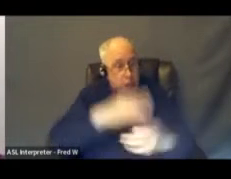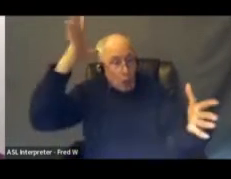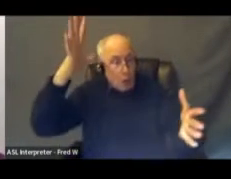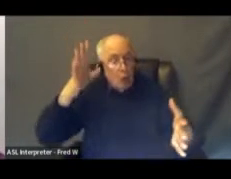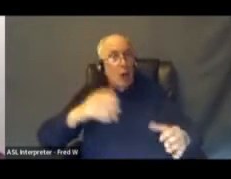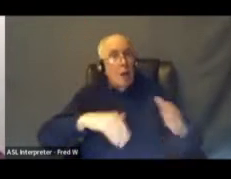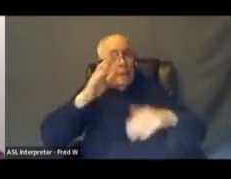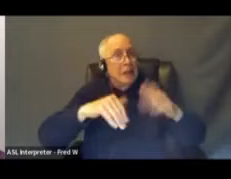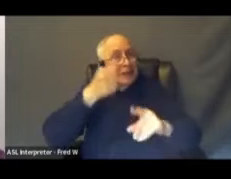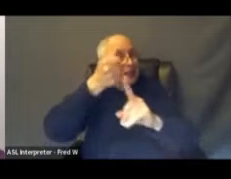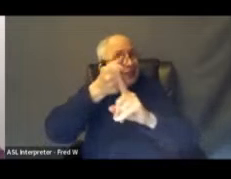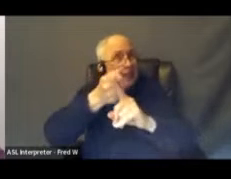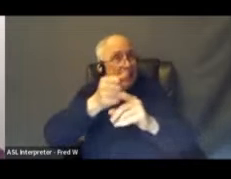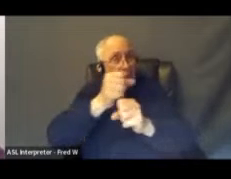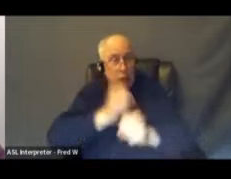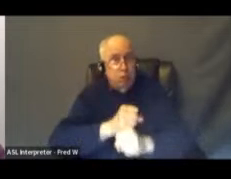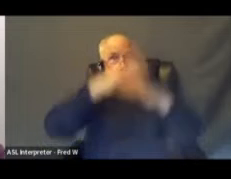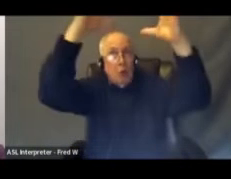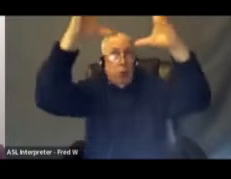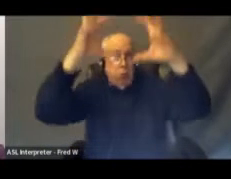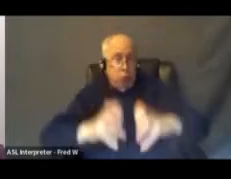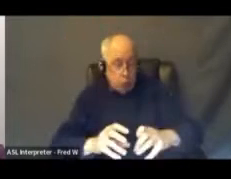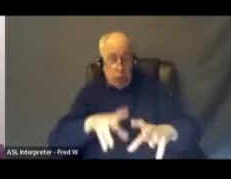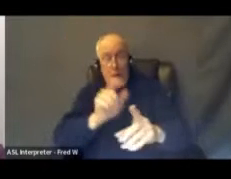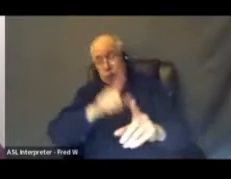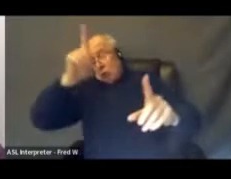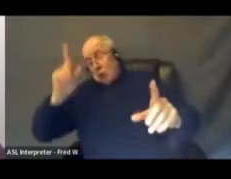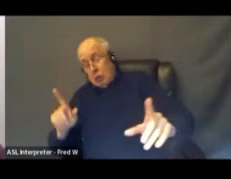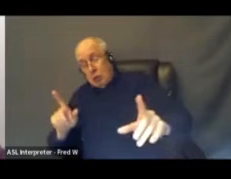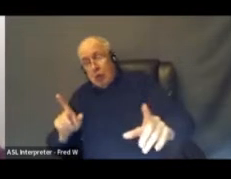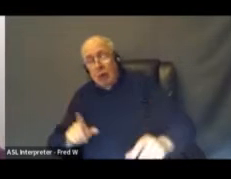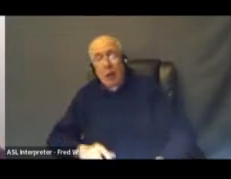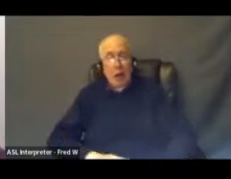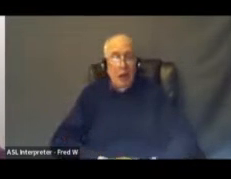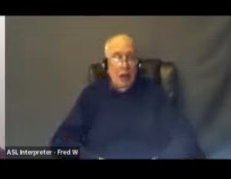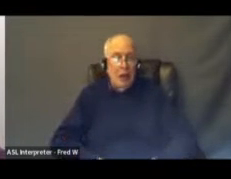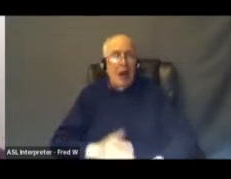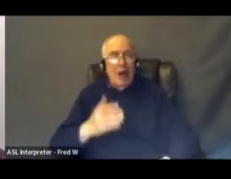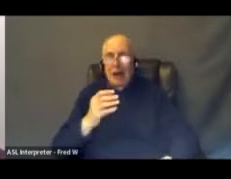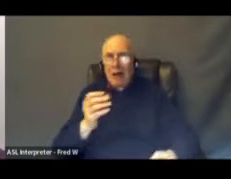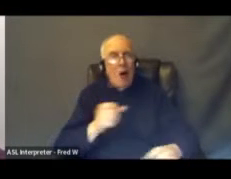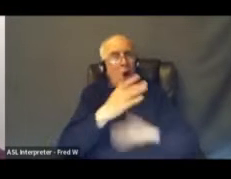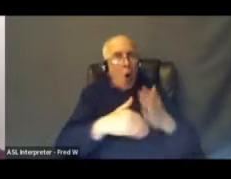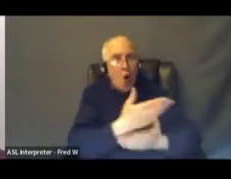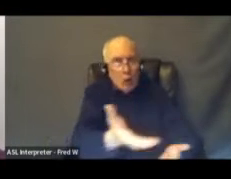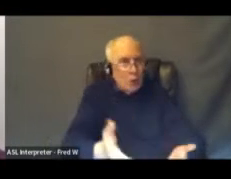nature. I love that everybody's asking questions. I know, I just want to let y'all know that we